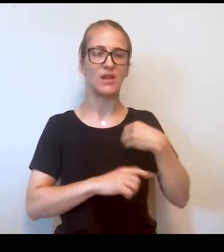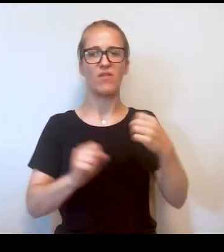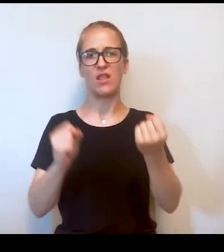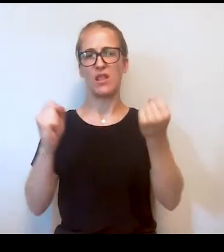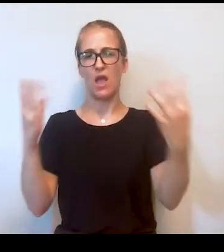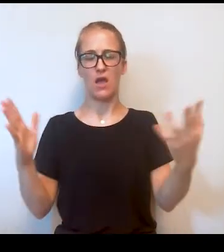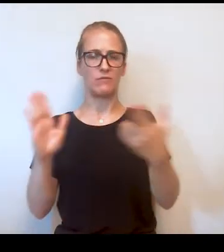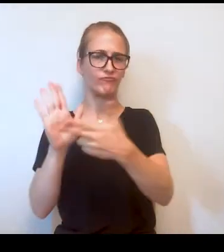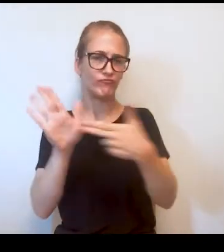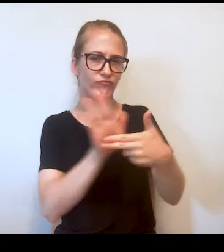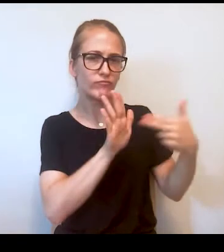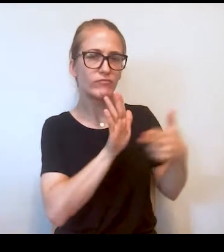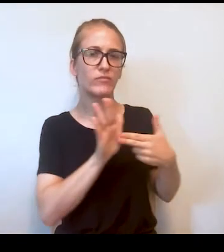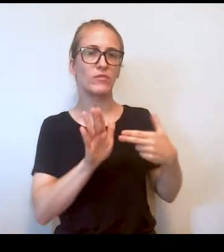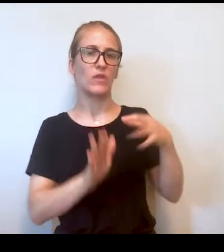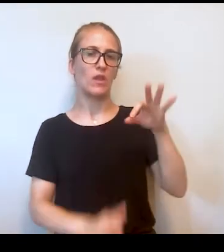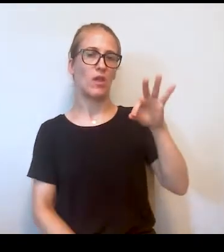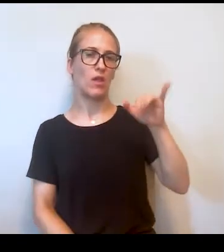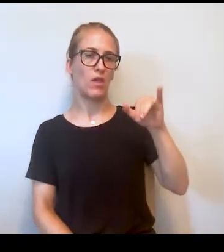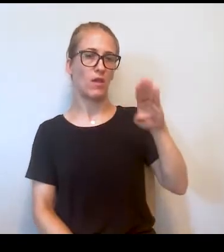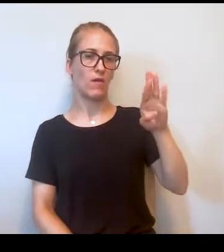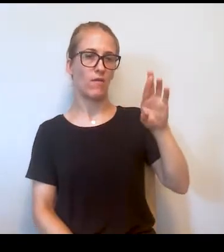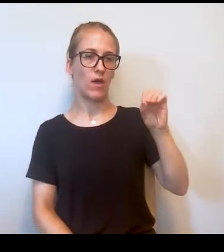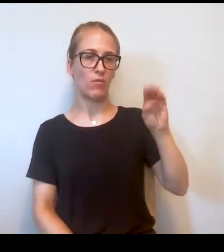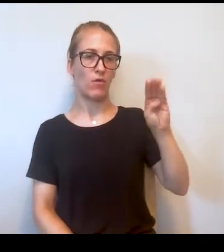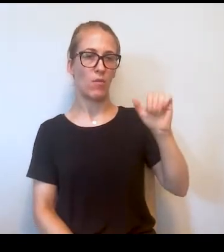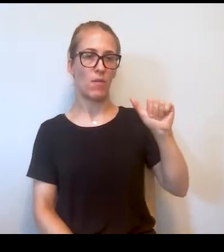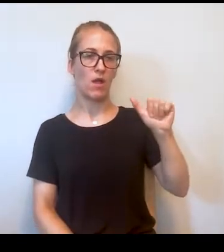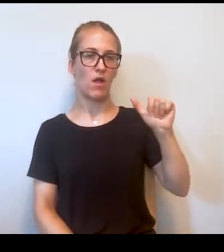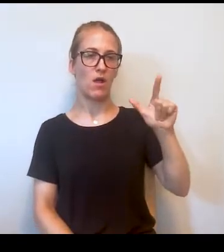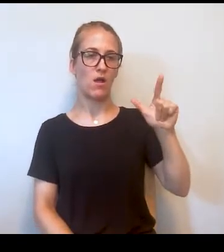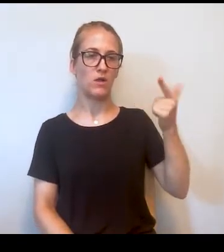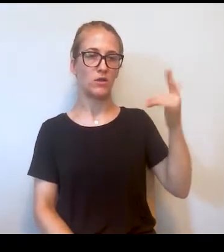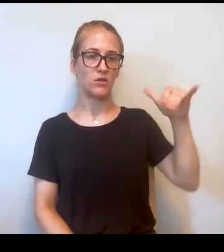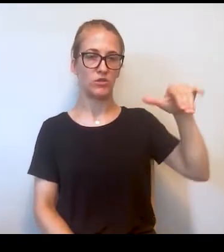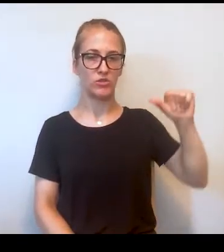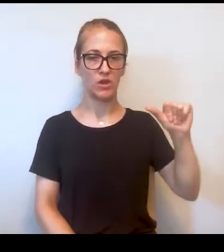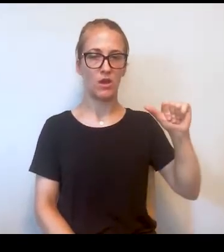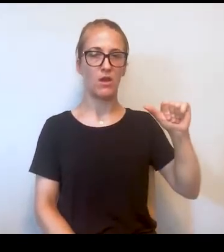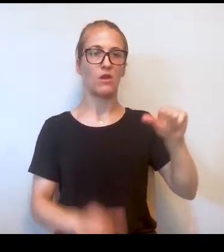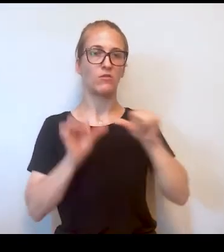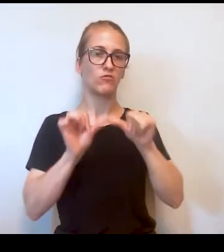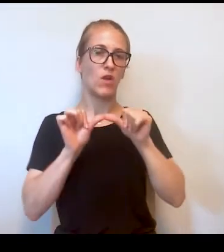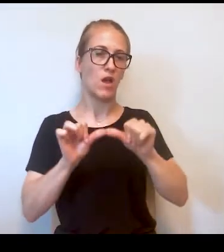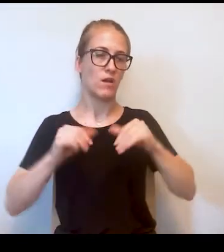like fibromyalgia / chronic fatigue syndrome, that we believe are also